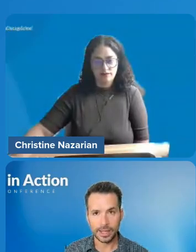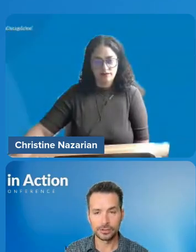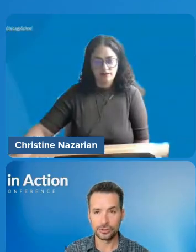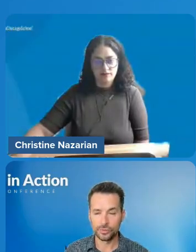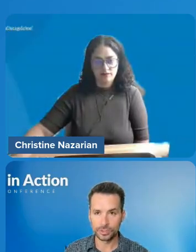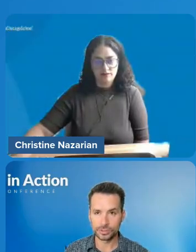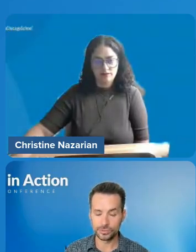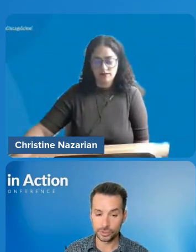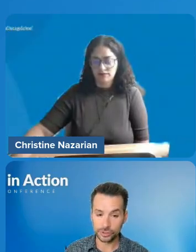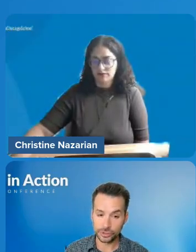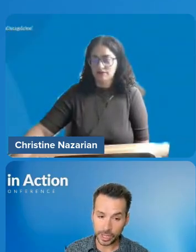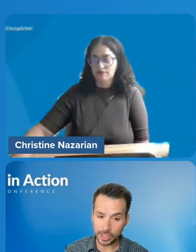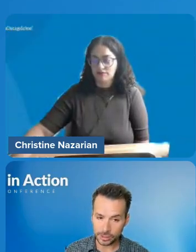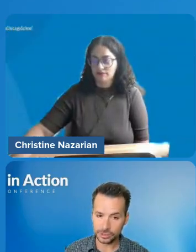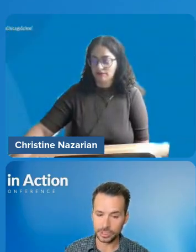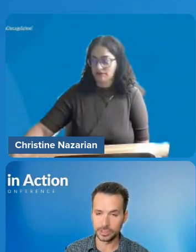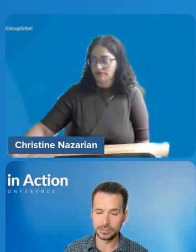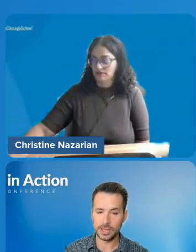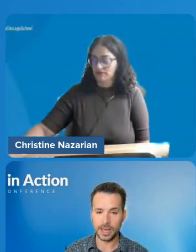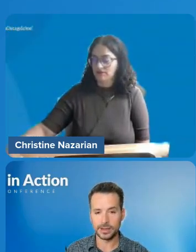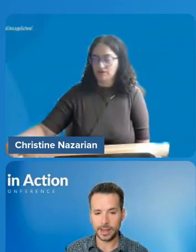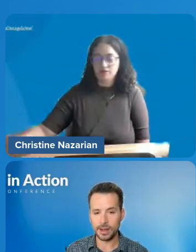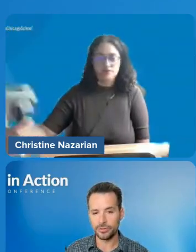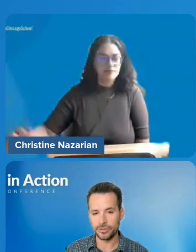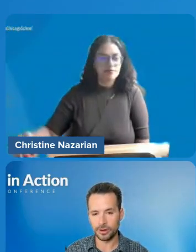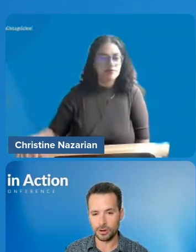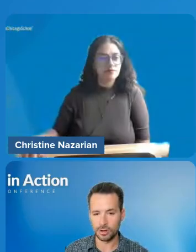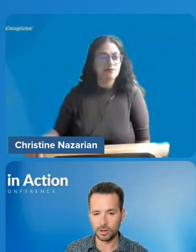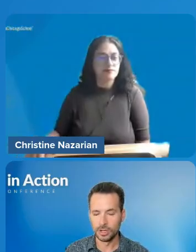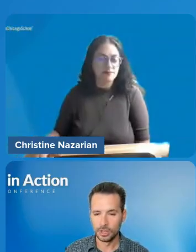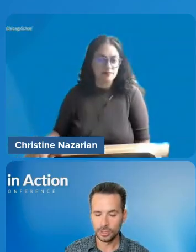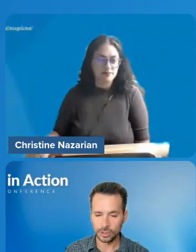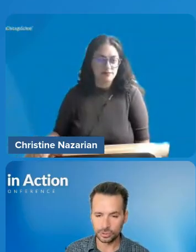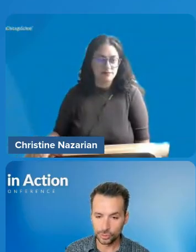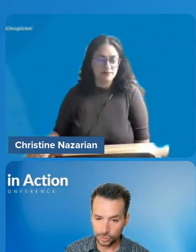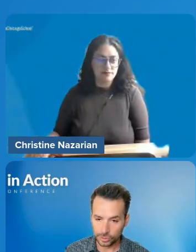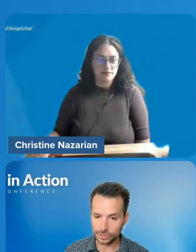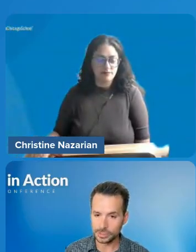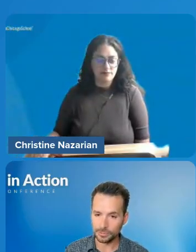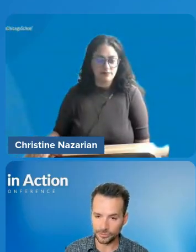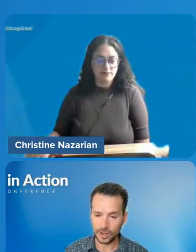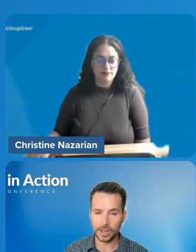And so what's changed is that now there are tools that provide